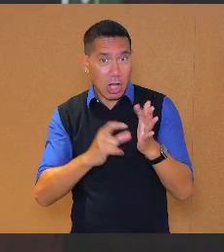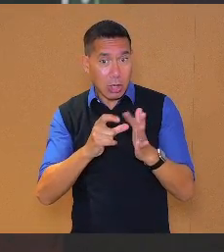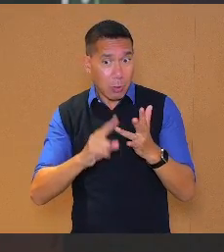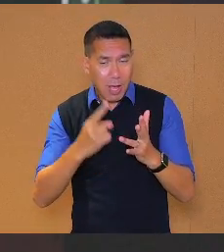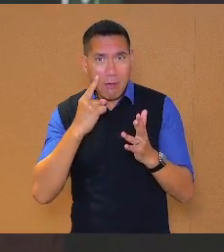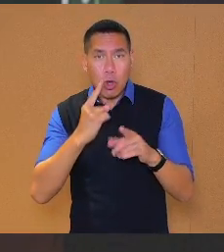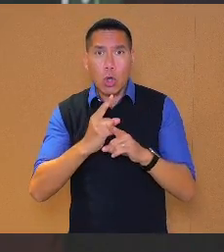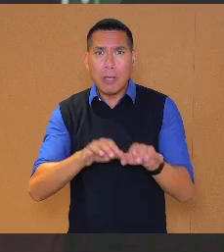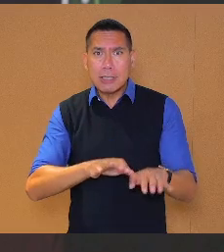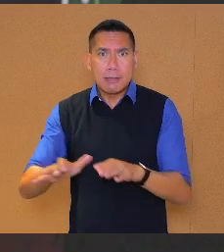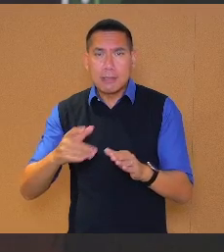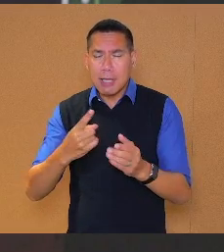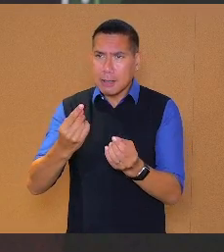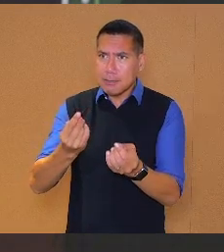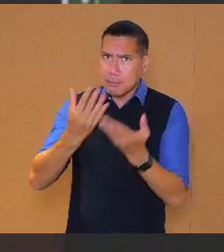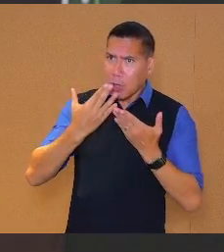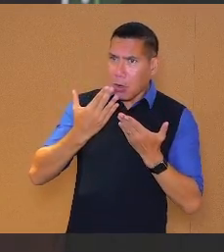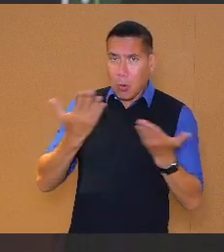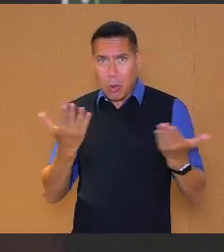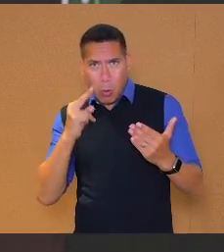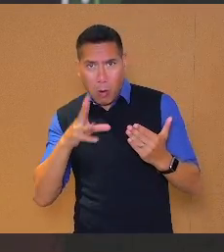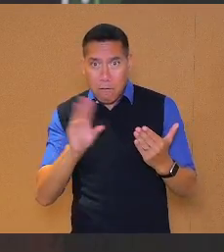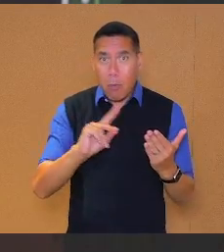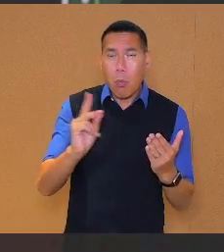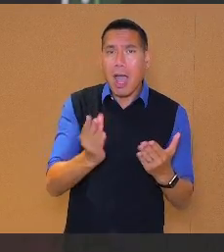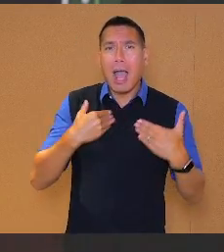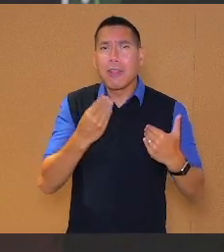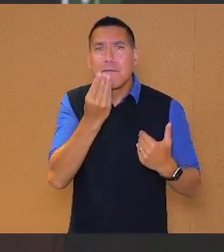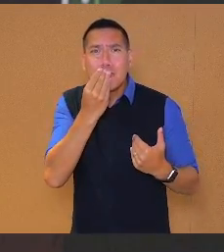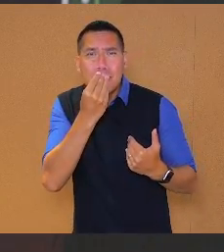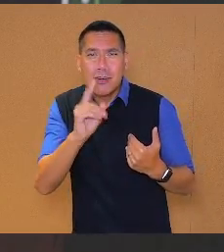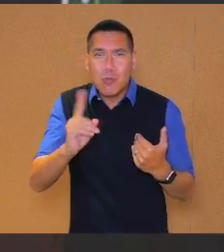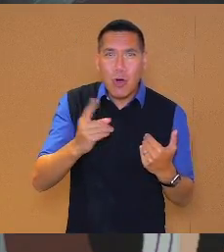involved. For those watching on Slido, you can use the comment section to tell us where you're watching from, what healthy food you are snacking on, or